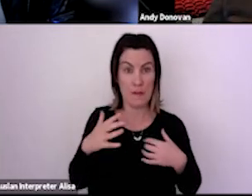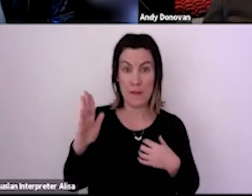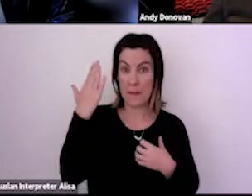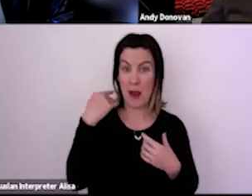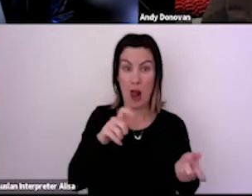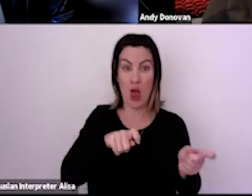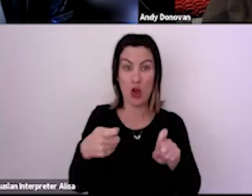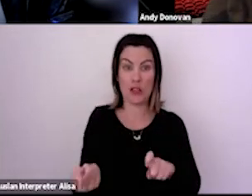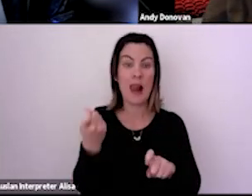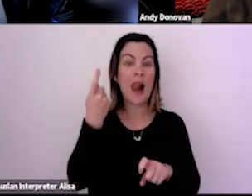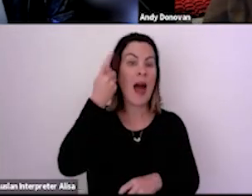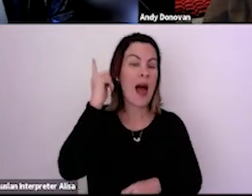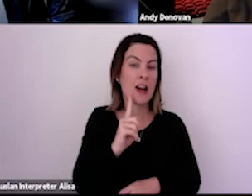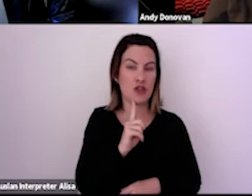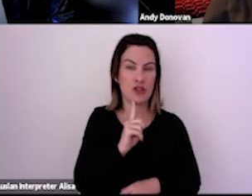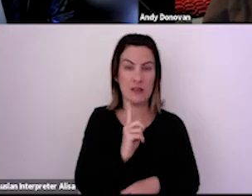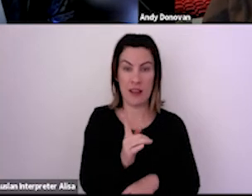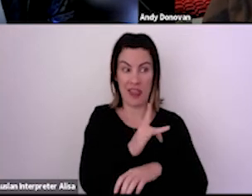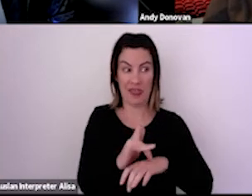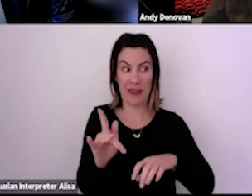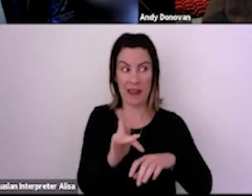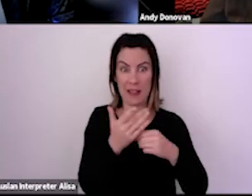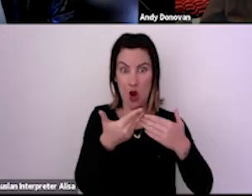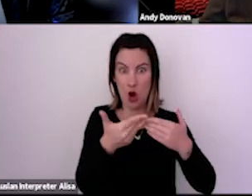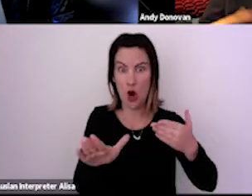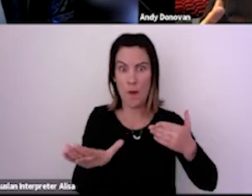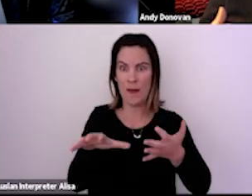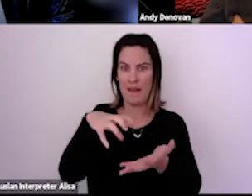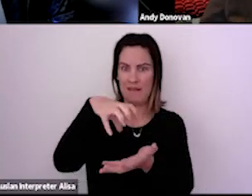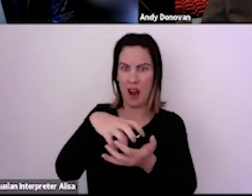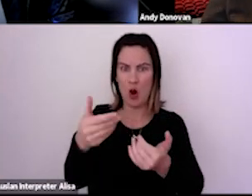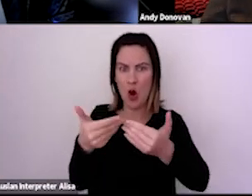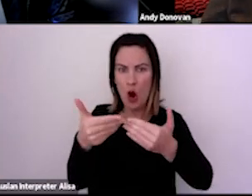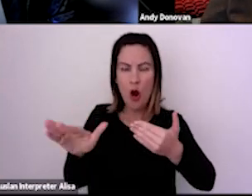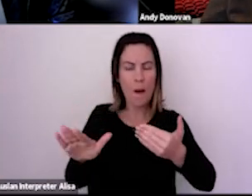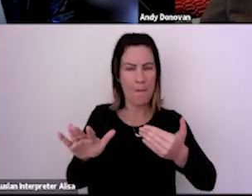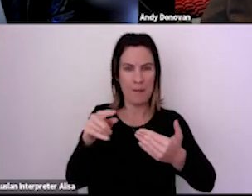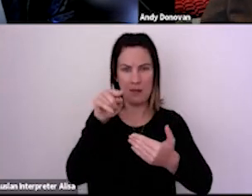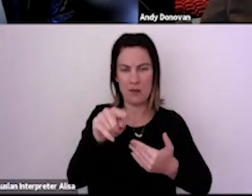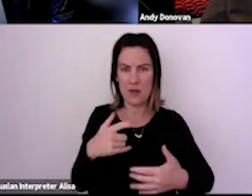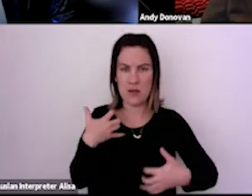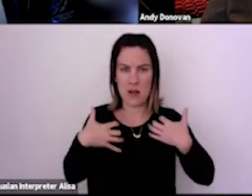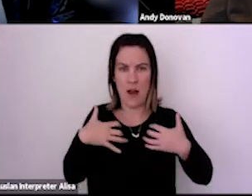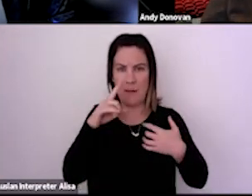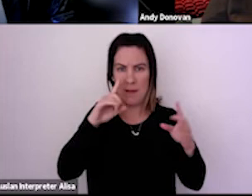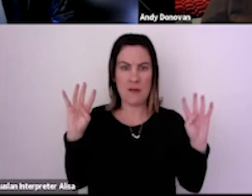last year when theatres did open up again, haven'tious opened up again, that sense of excitement of people going out and being together was absolutely palpable.